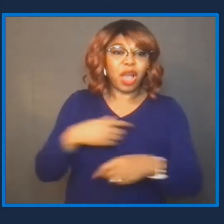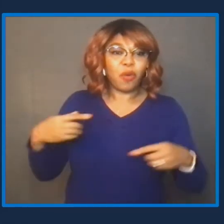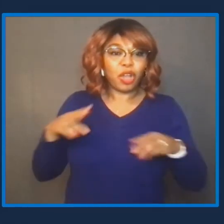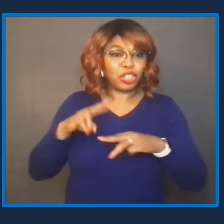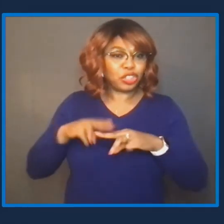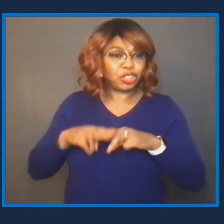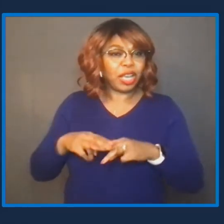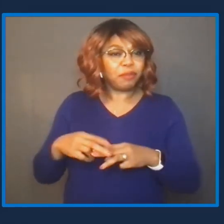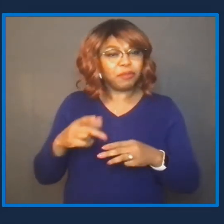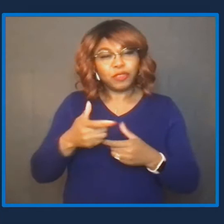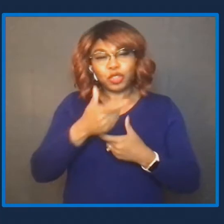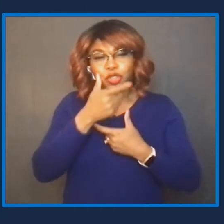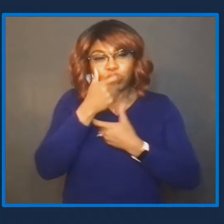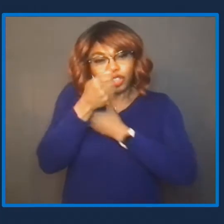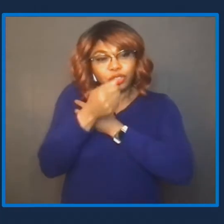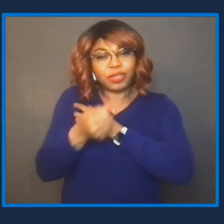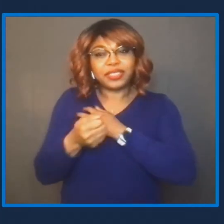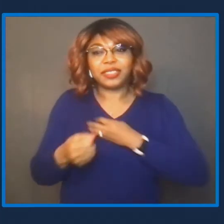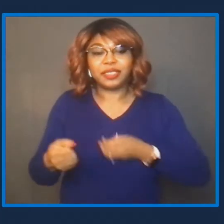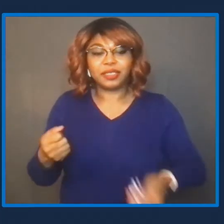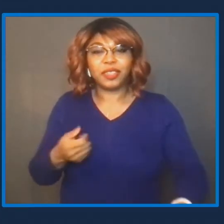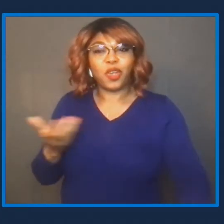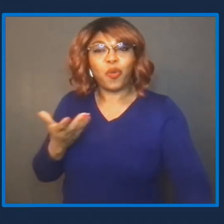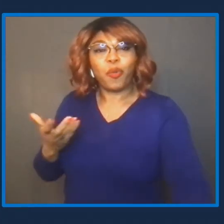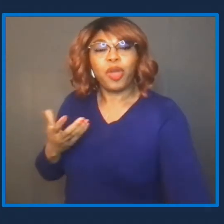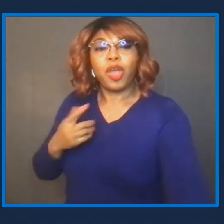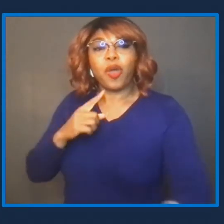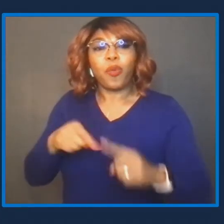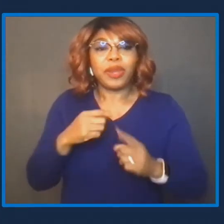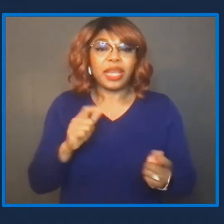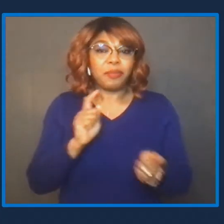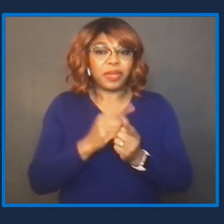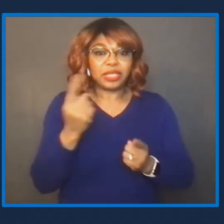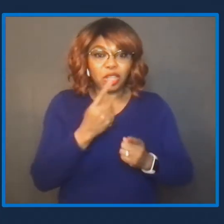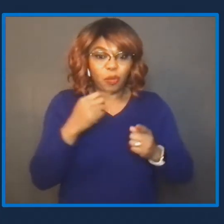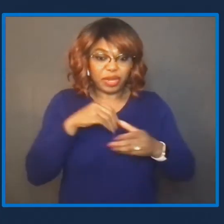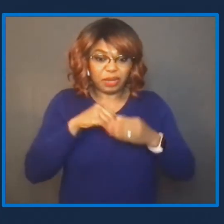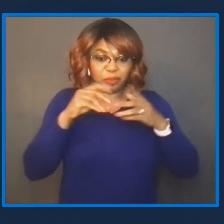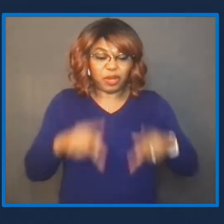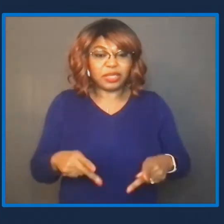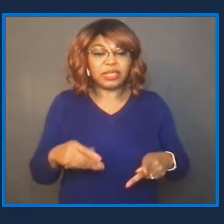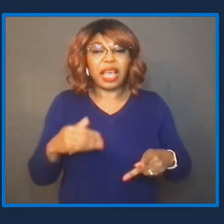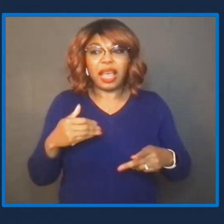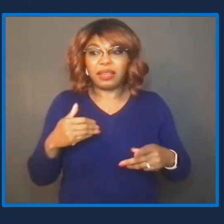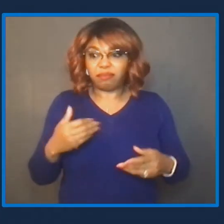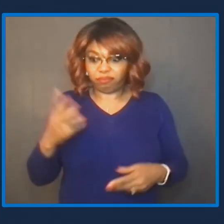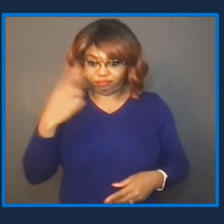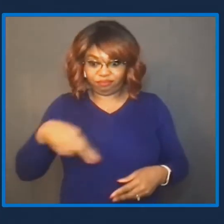where typically when I meet someone in person I have a visible disability. So there's no introduction needed.